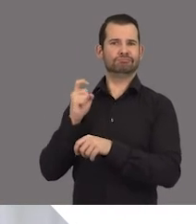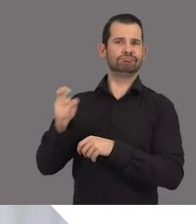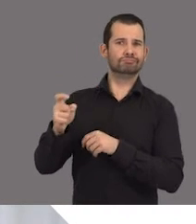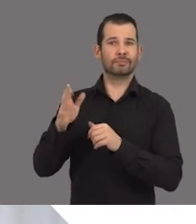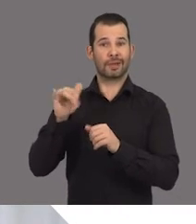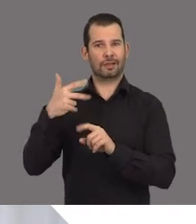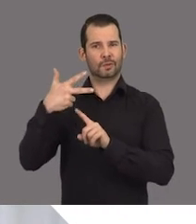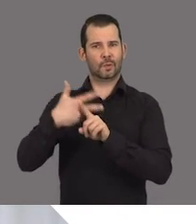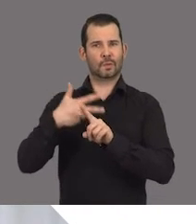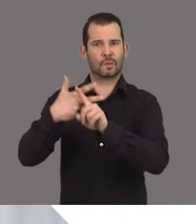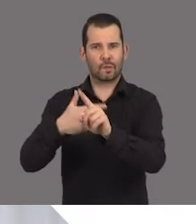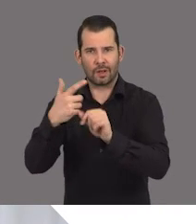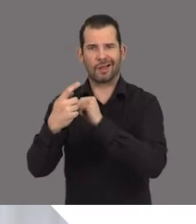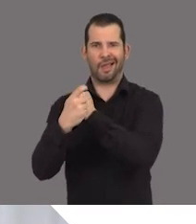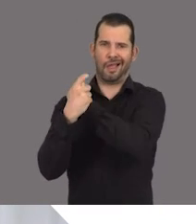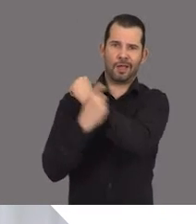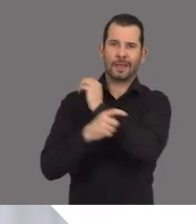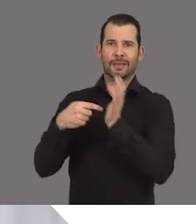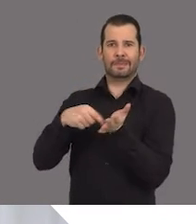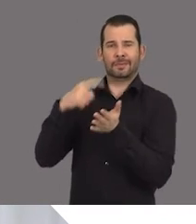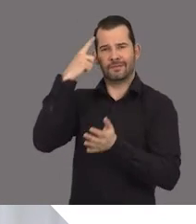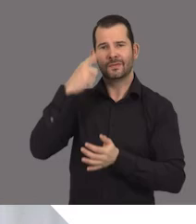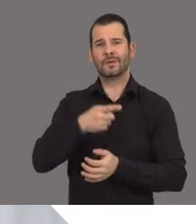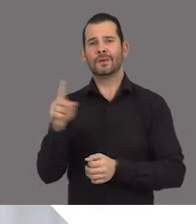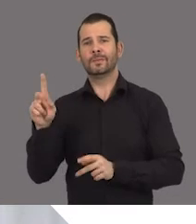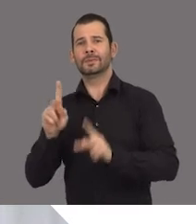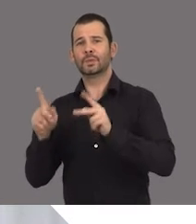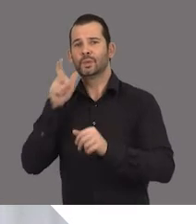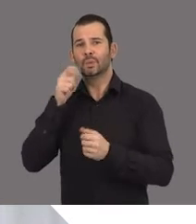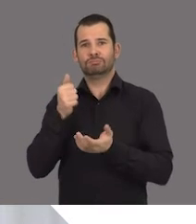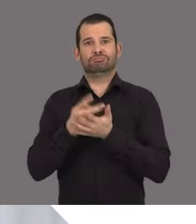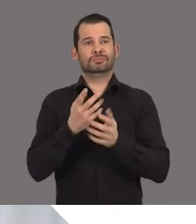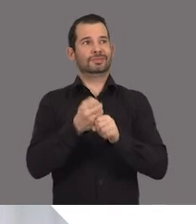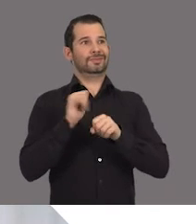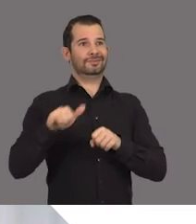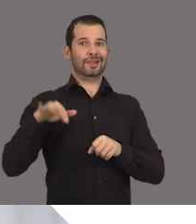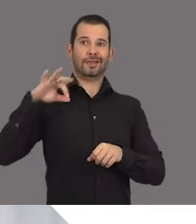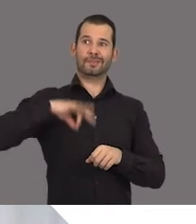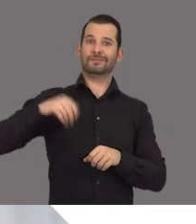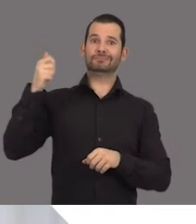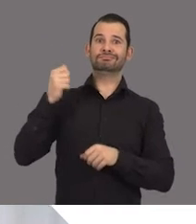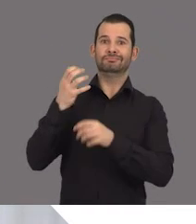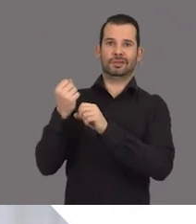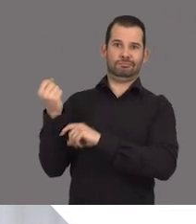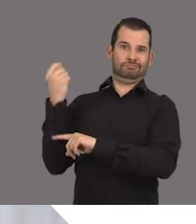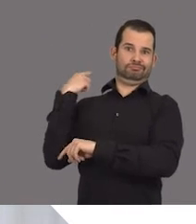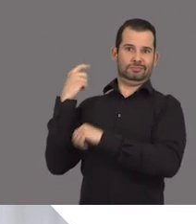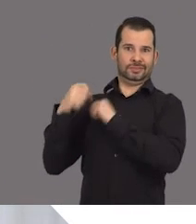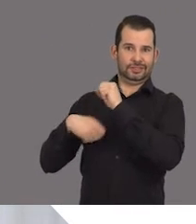If you chose to include exempt income, you must include you and your spouse’s